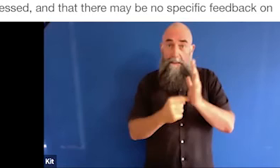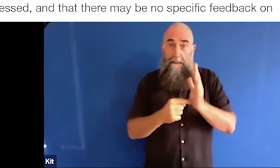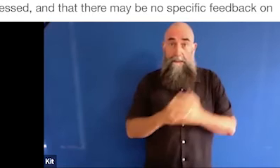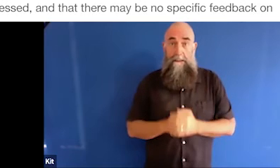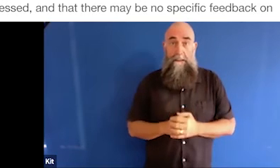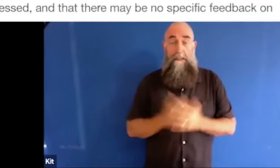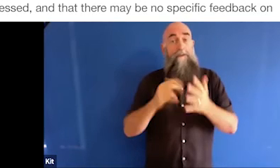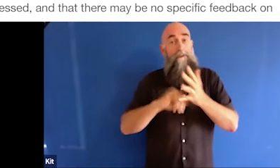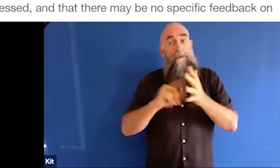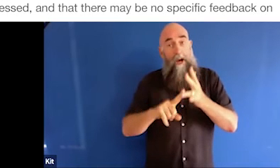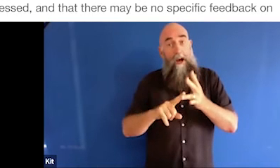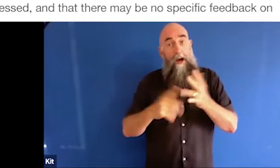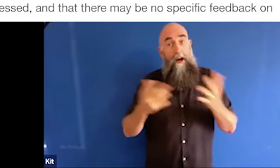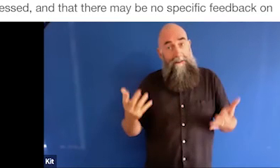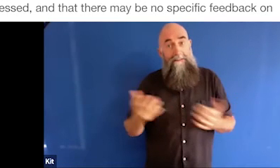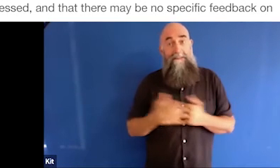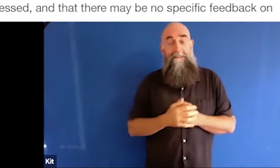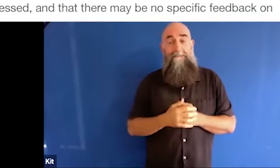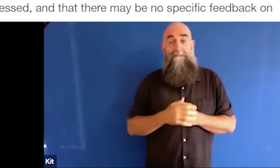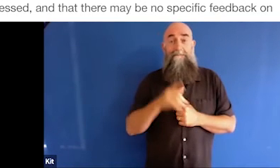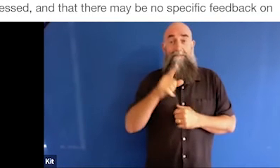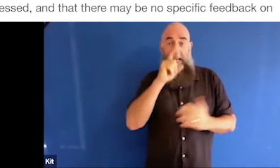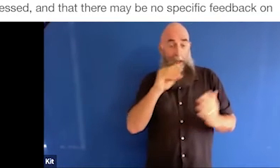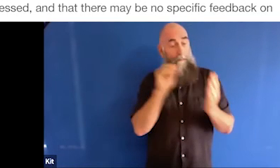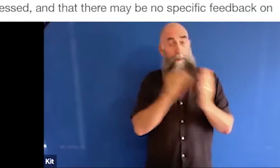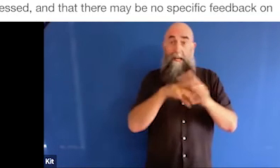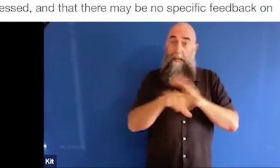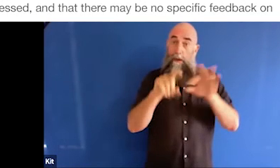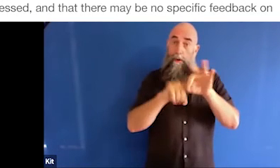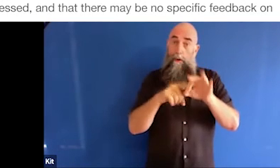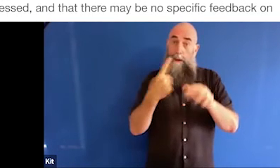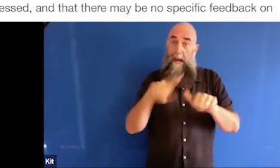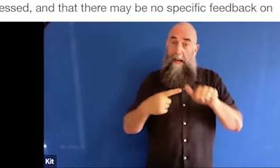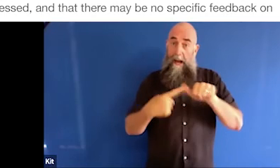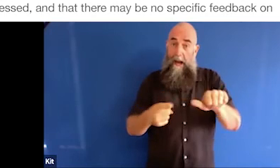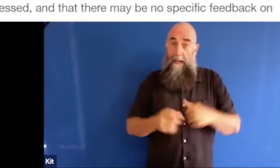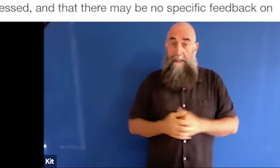You can post them in the Q and A section instead of the chat.